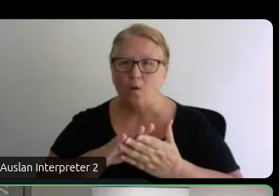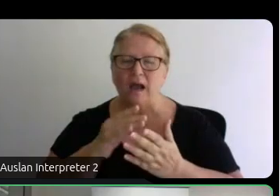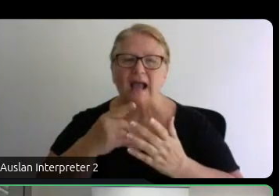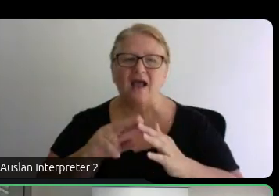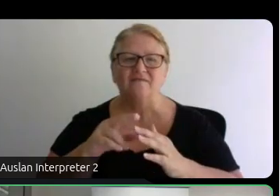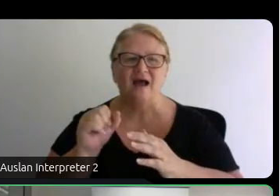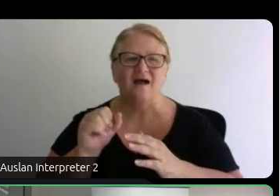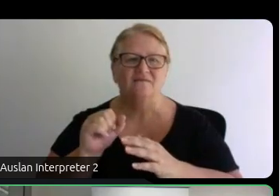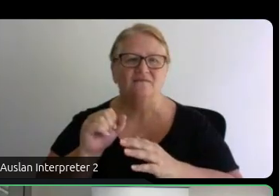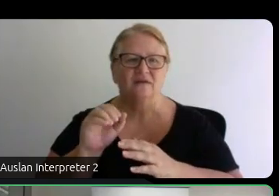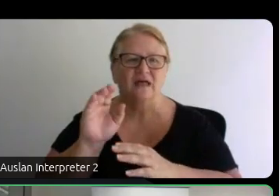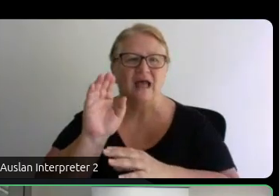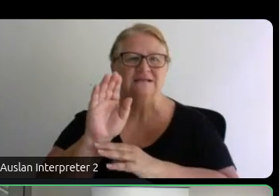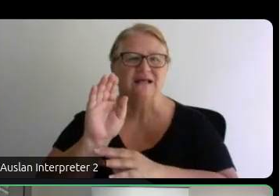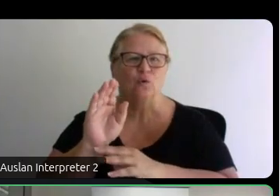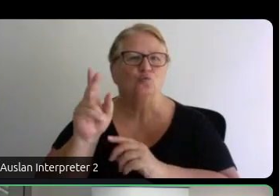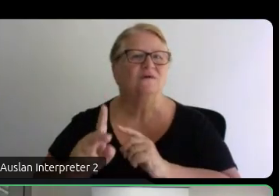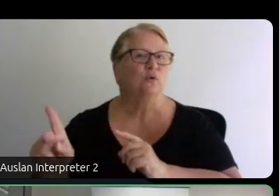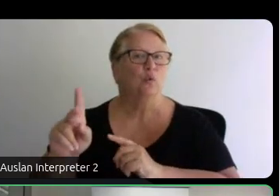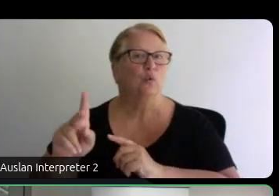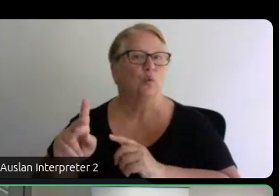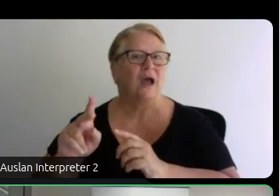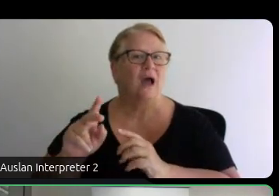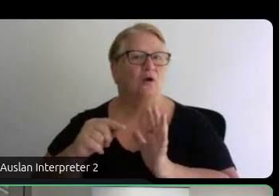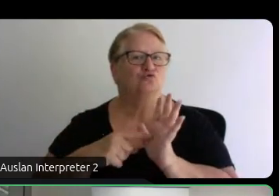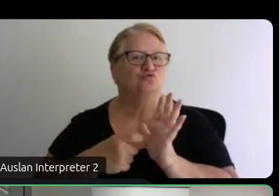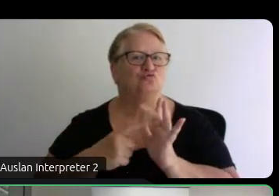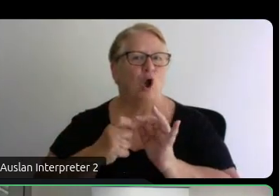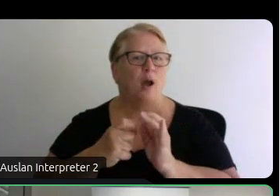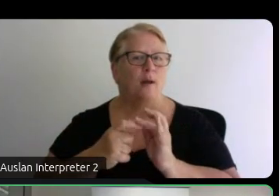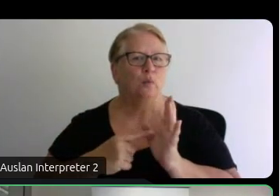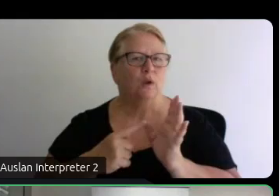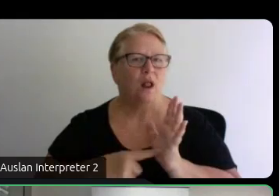in the tribunal happening. Um and you also have to apply they also have to apply for a grant of Legal